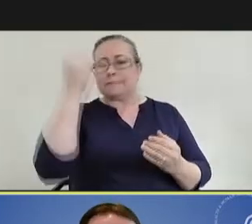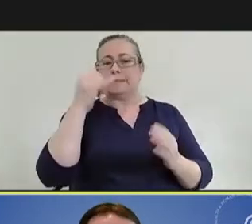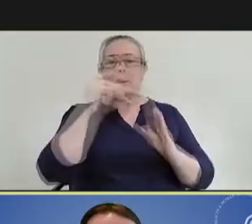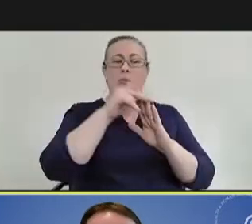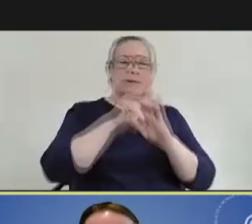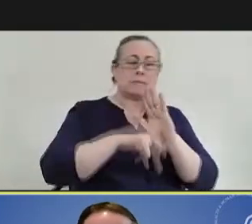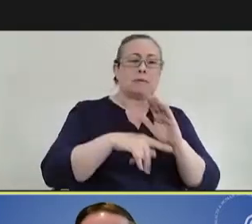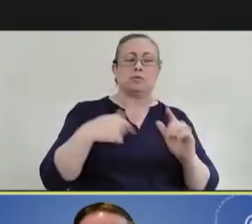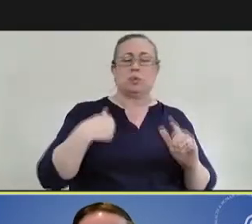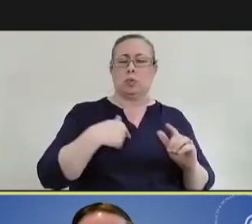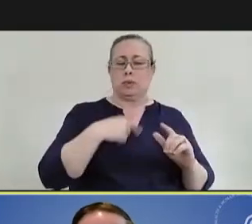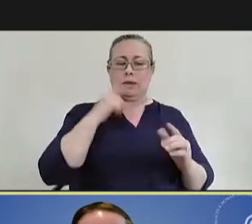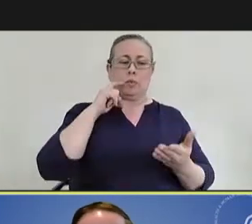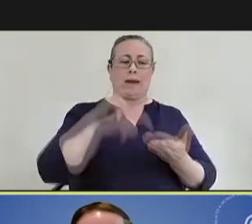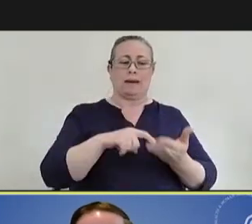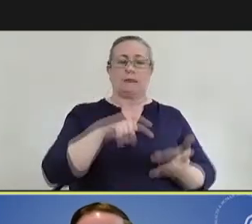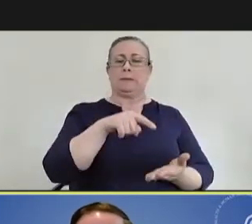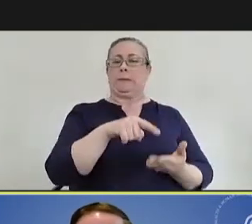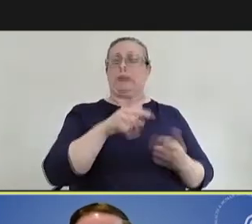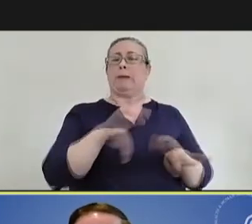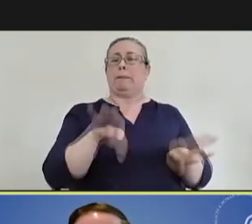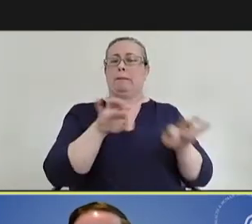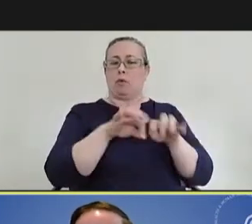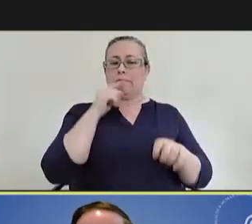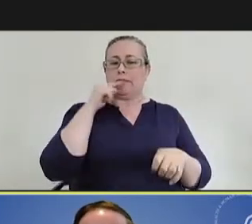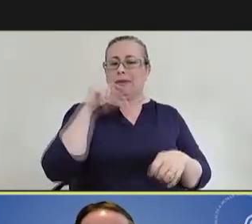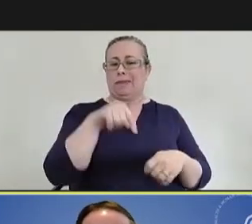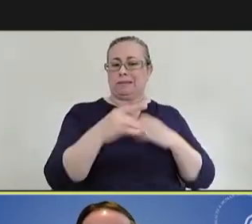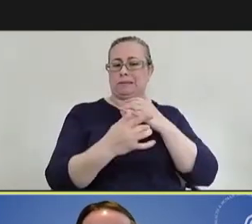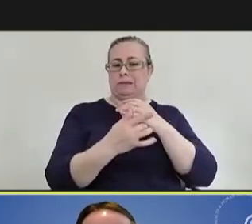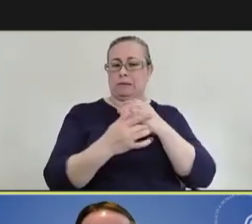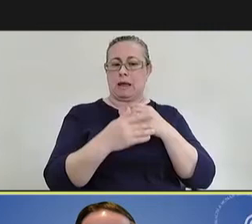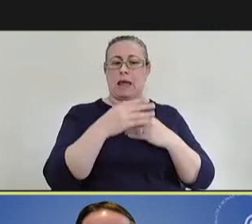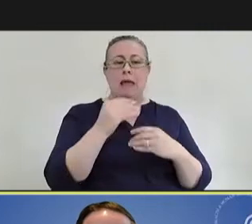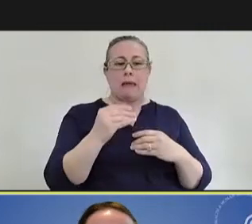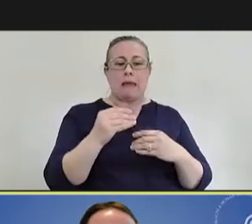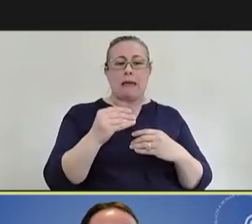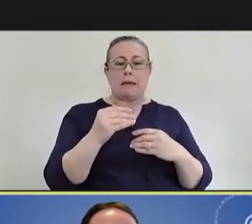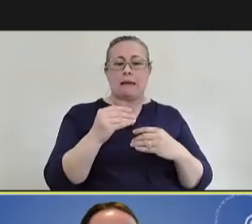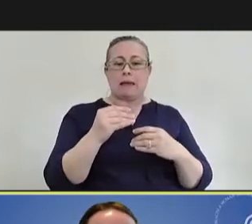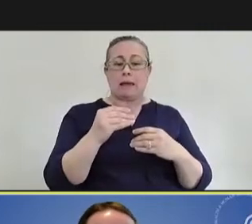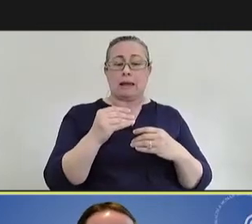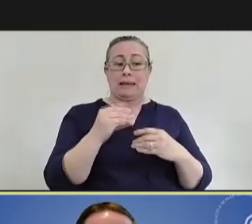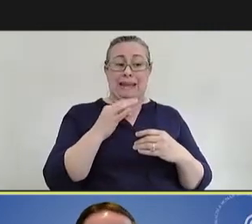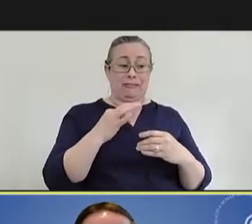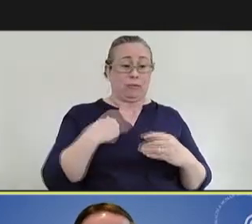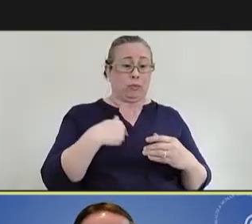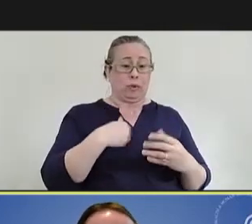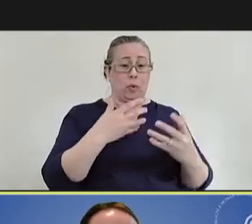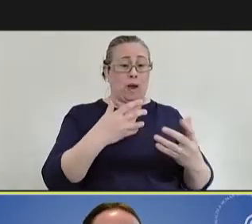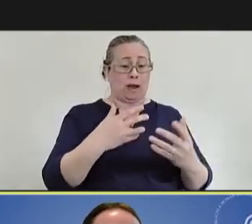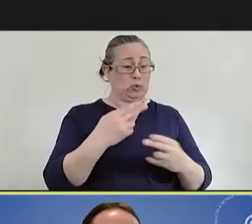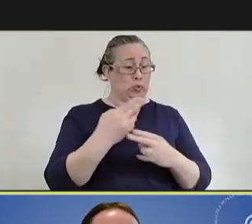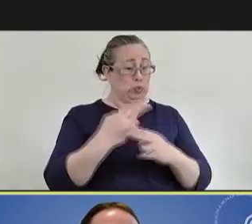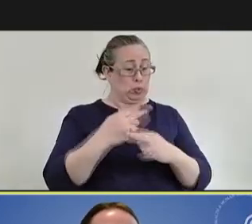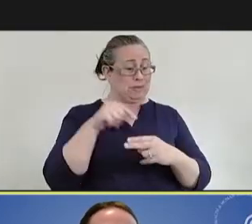recognize are important for these technologies in order to use them in responsible manner. So,